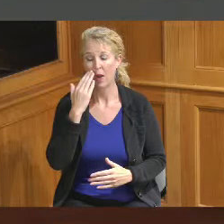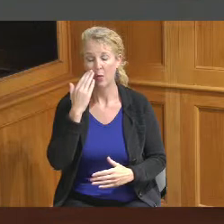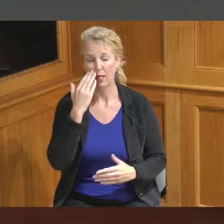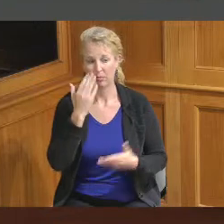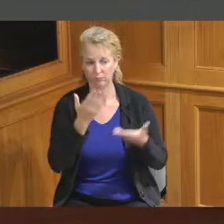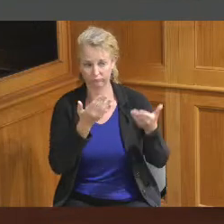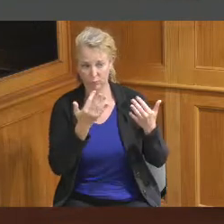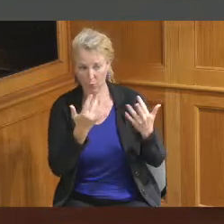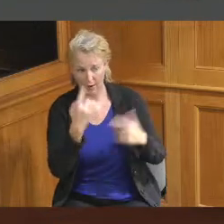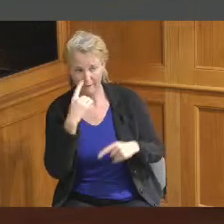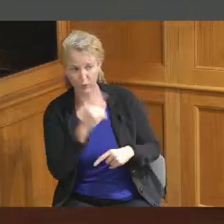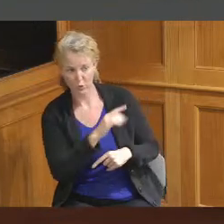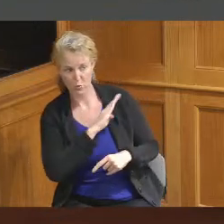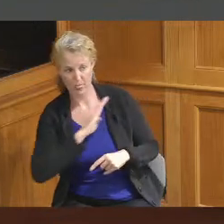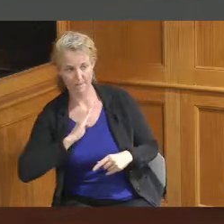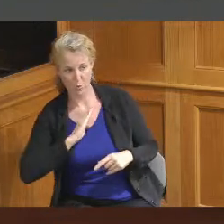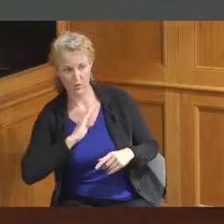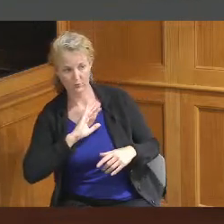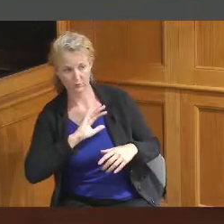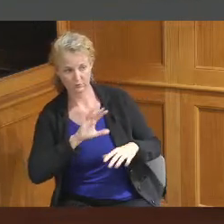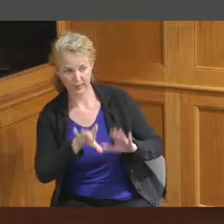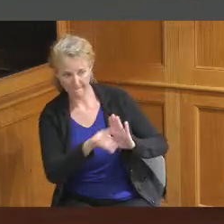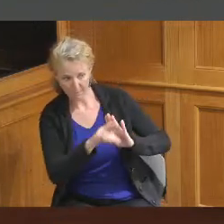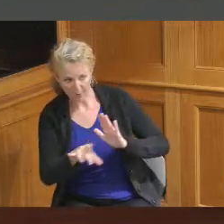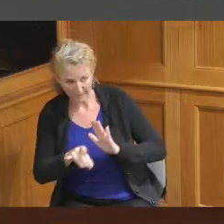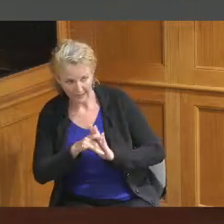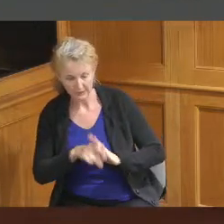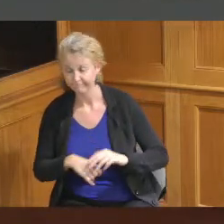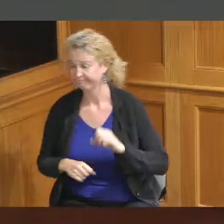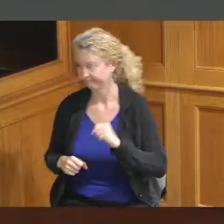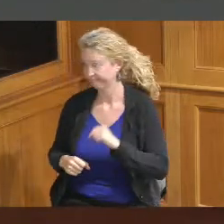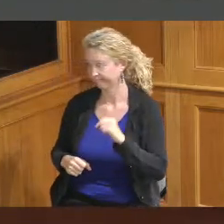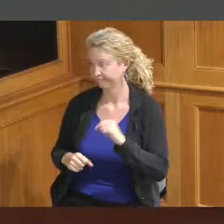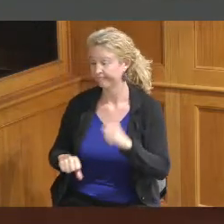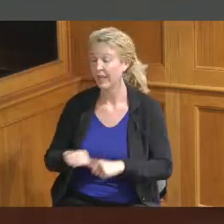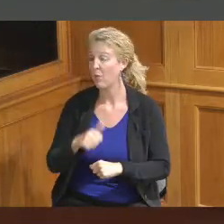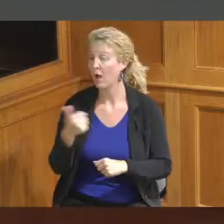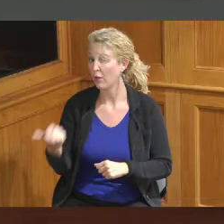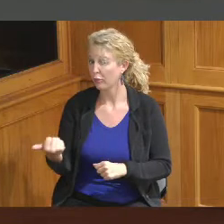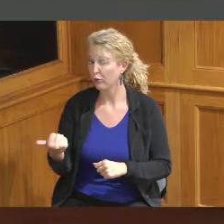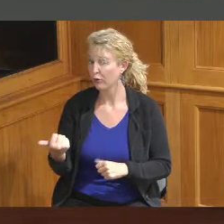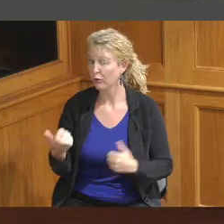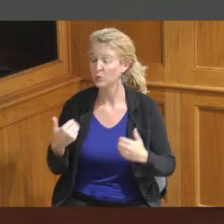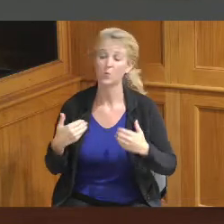that's something that you wanted to bring forward yes in terms of other items we have B item number